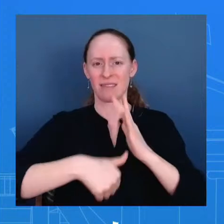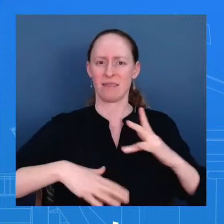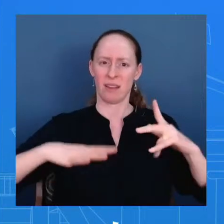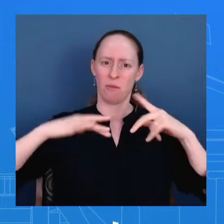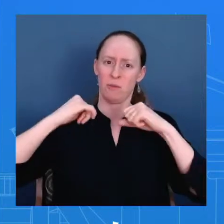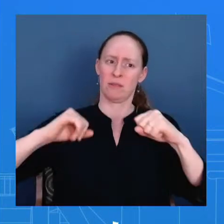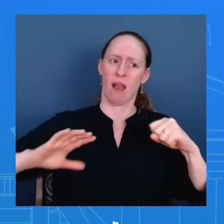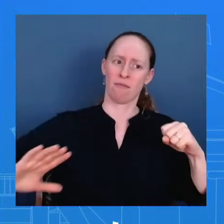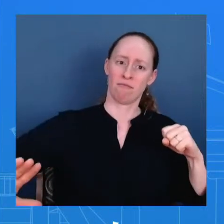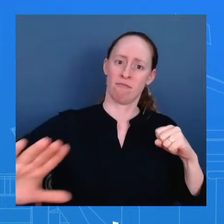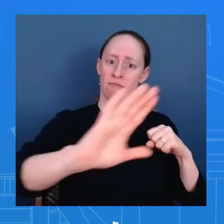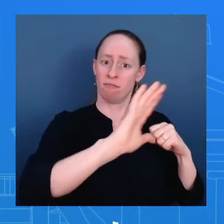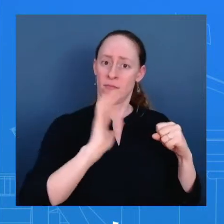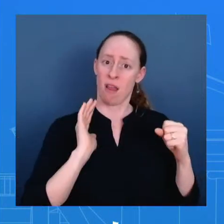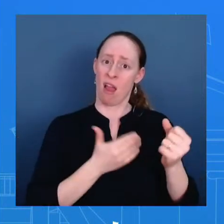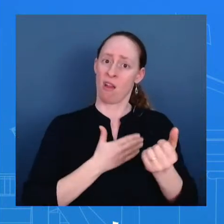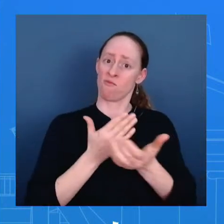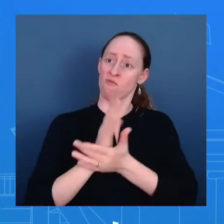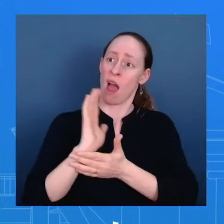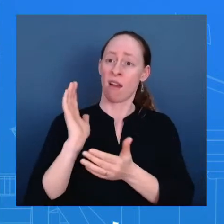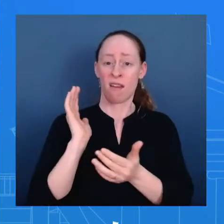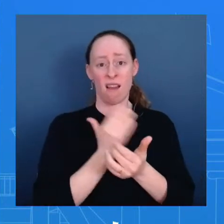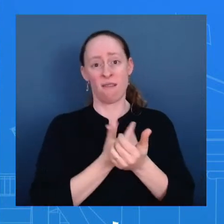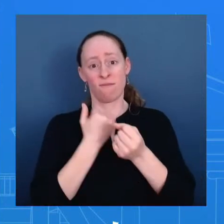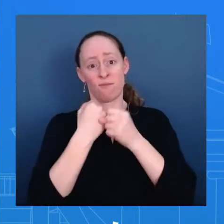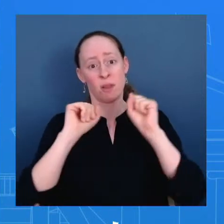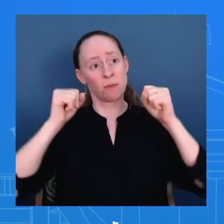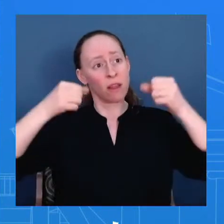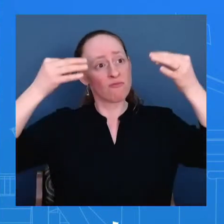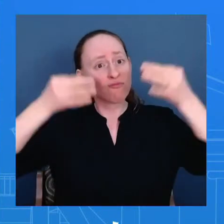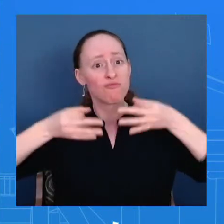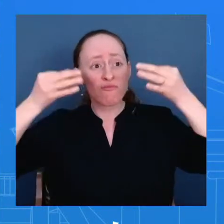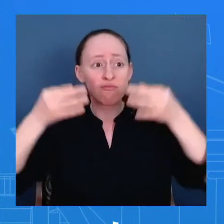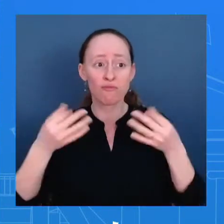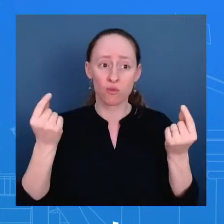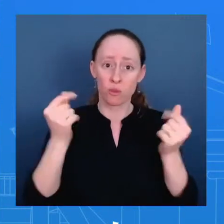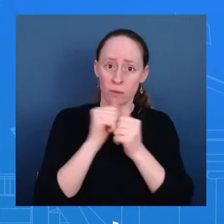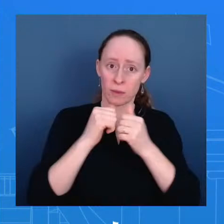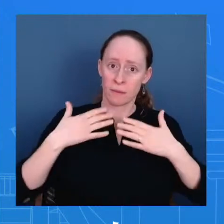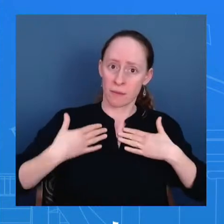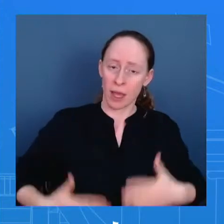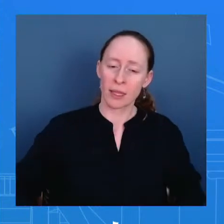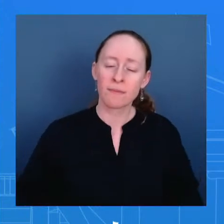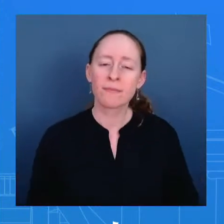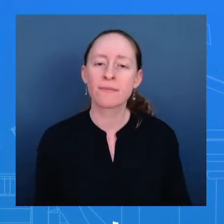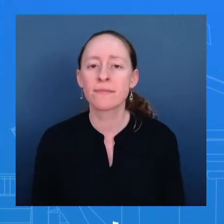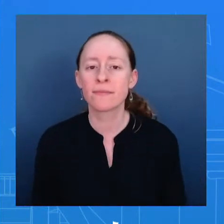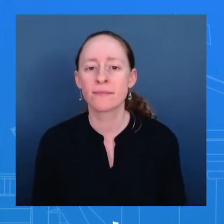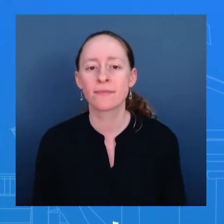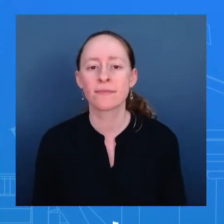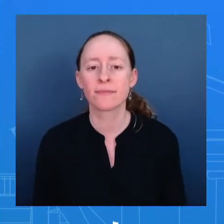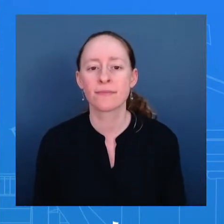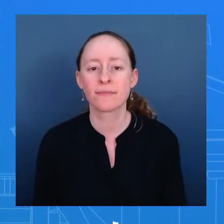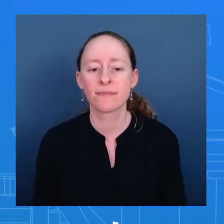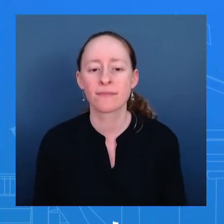The Press: And I know you said you can't speak to the comments -- Ms. Jean-Pierre: Yeah. The Press: -- but as the President gets ready to give his own commencement address, does he think a message like that